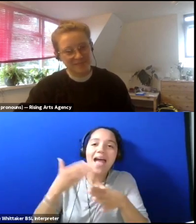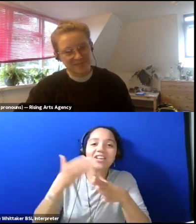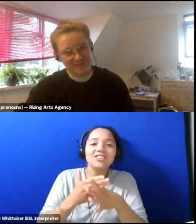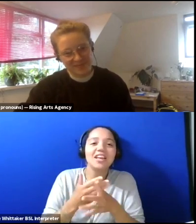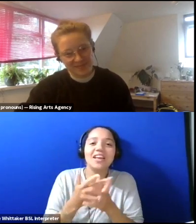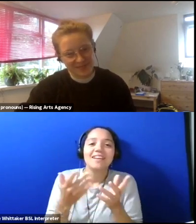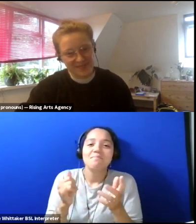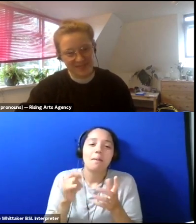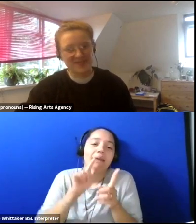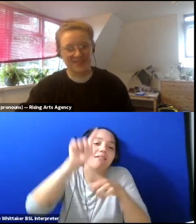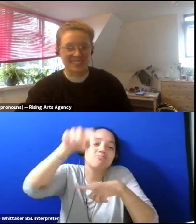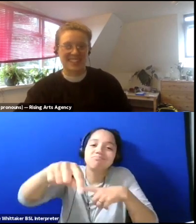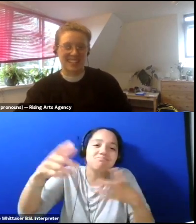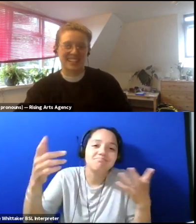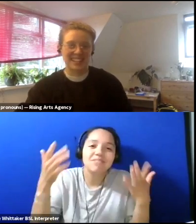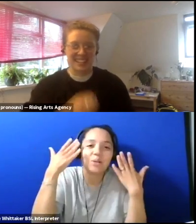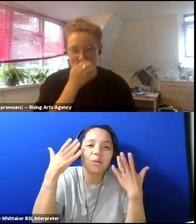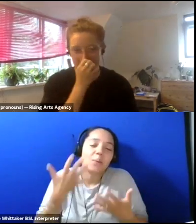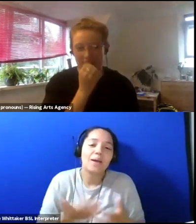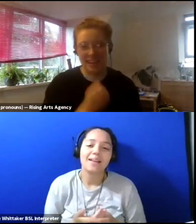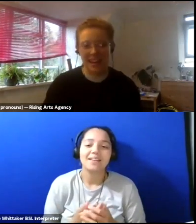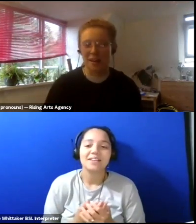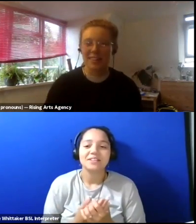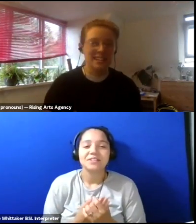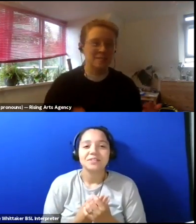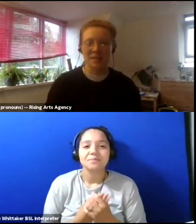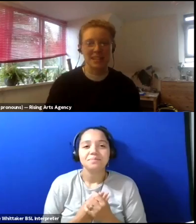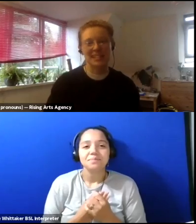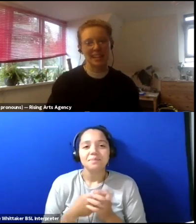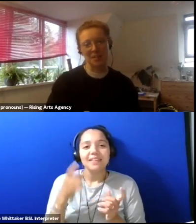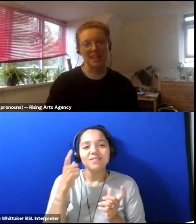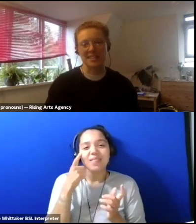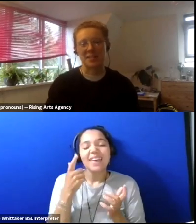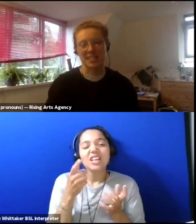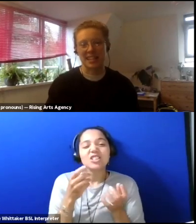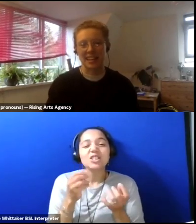I don't know when. Yeah. I think sometimes it is the little things though.